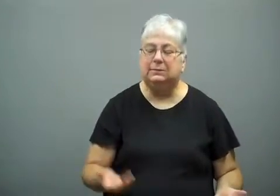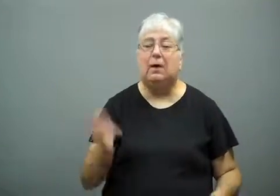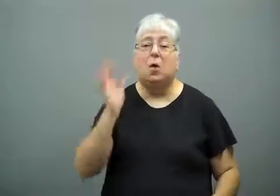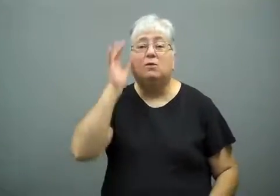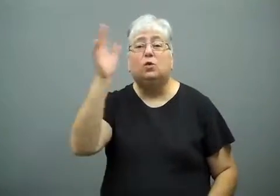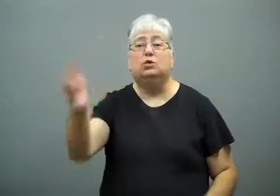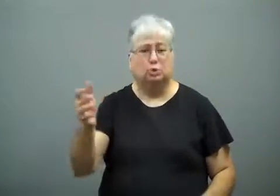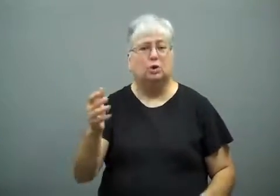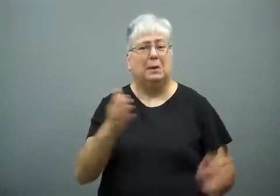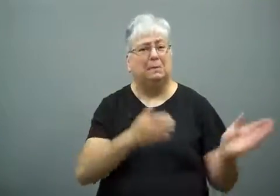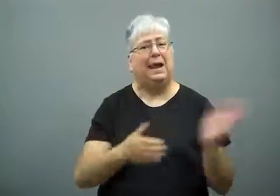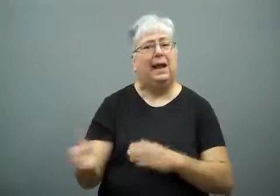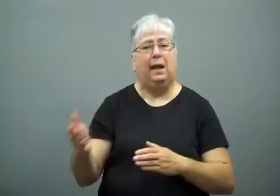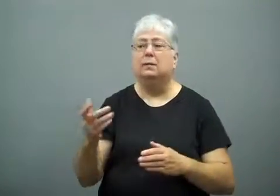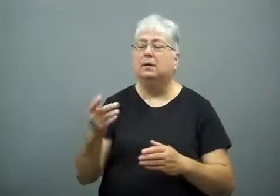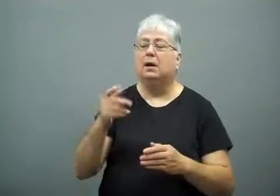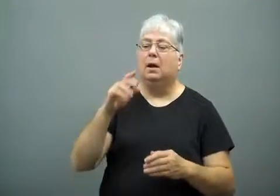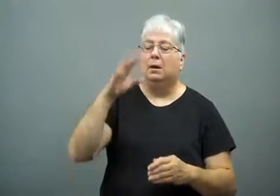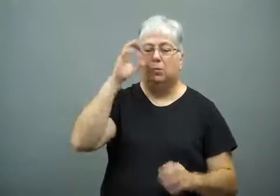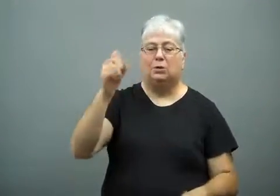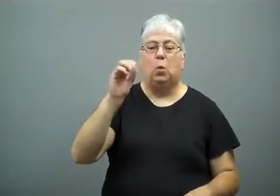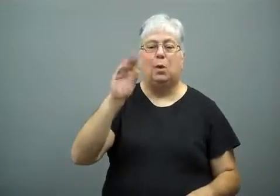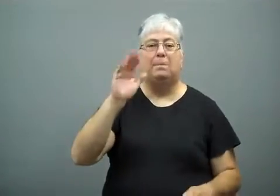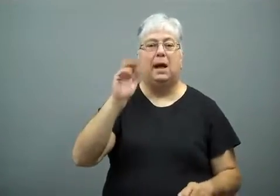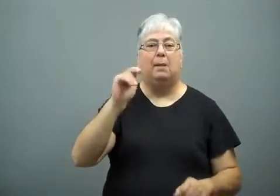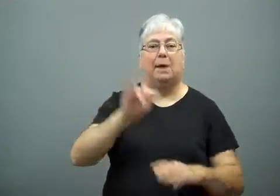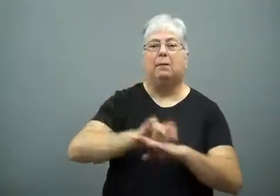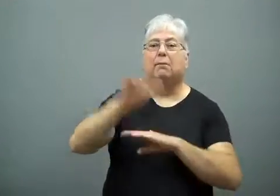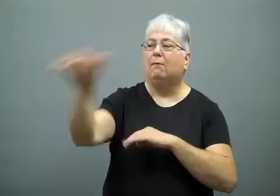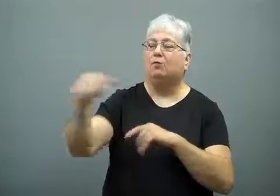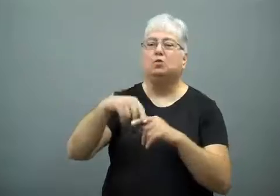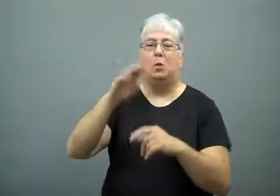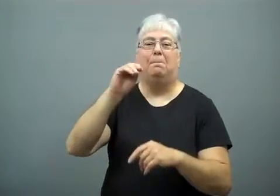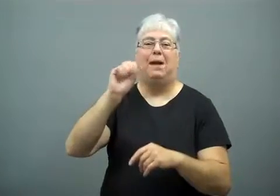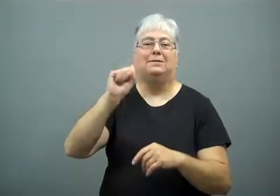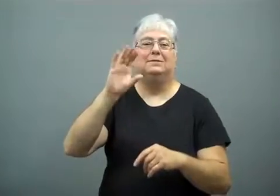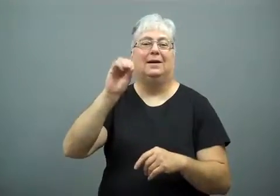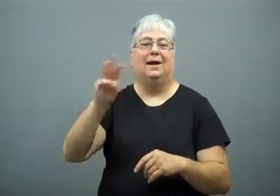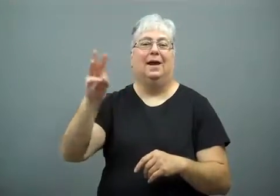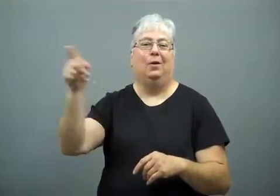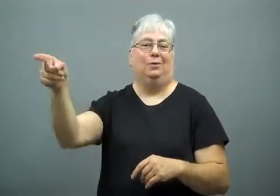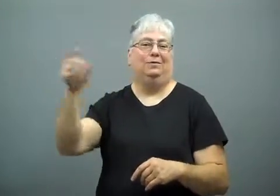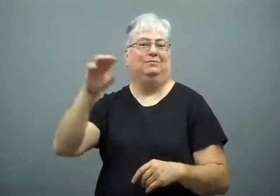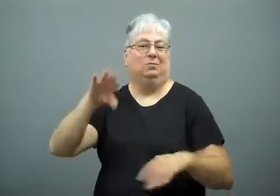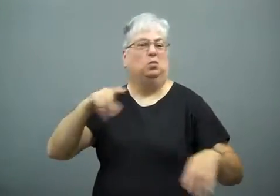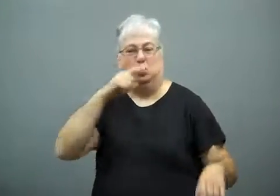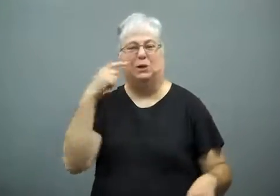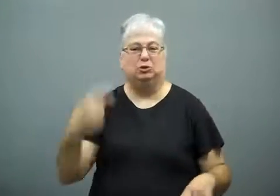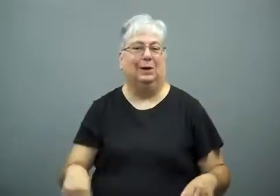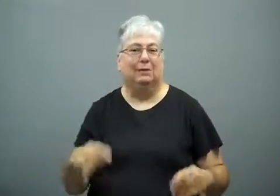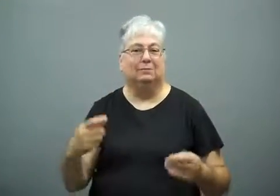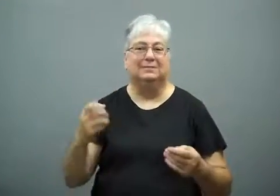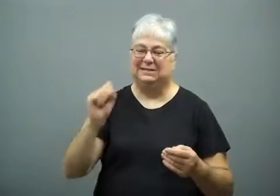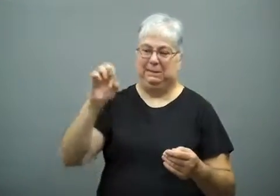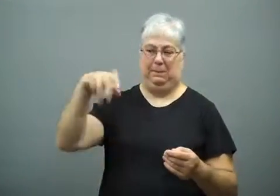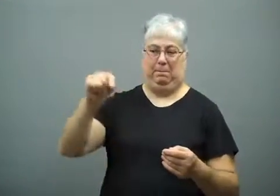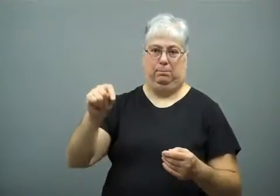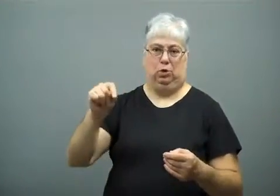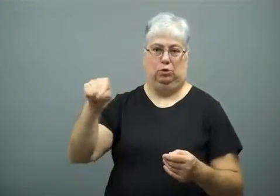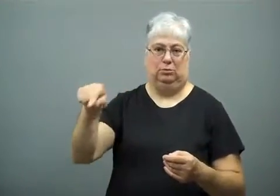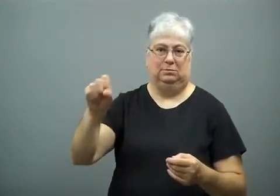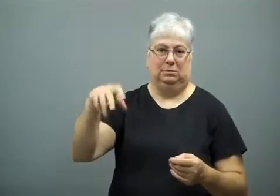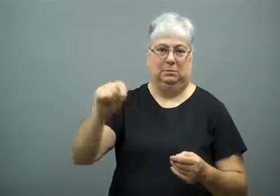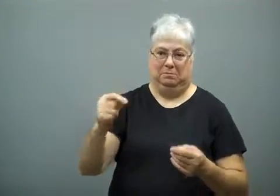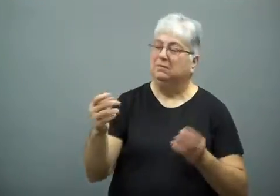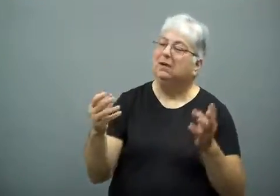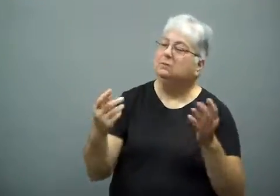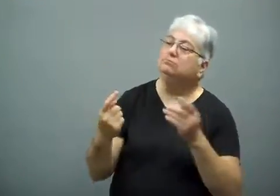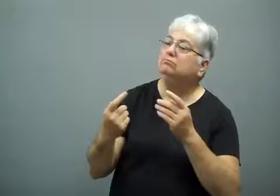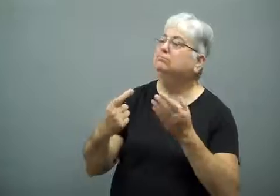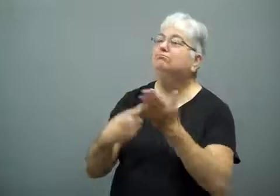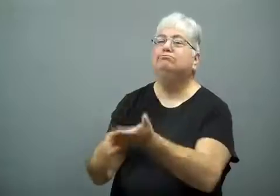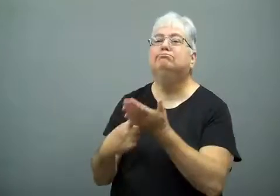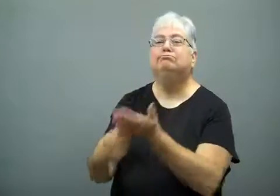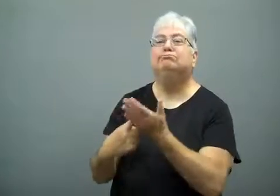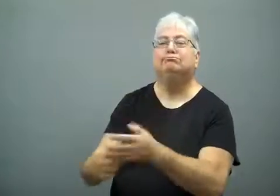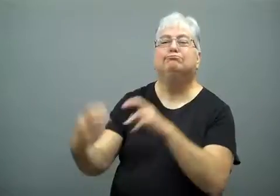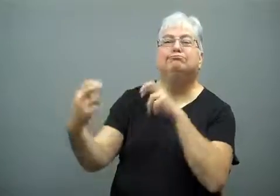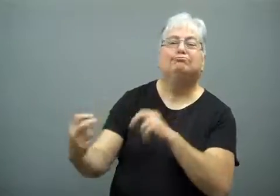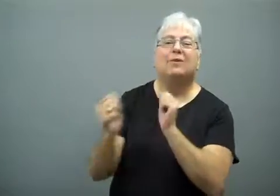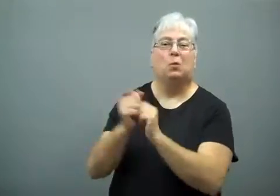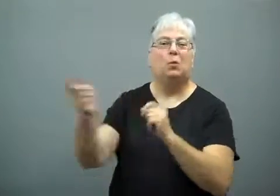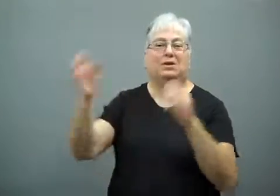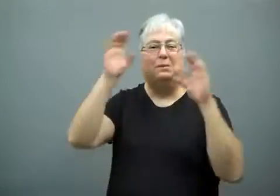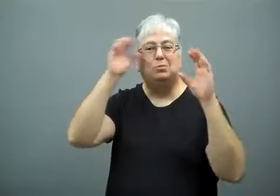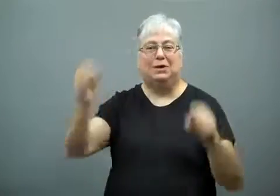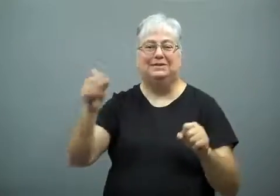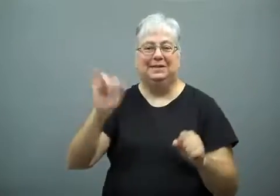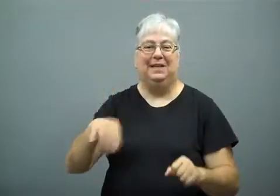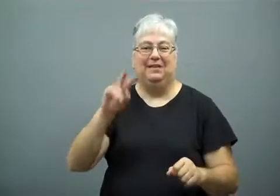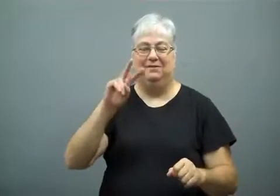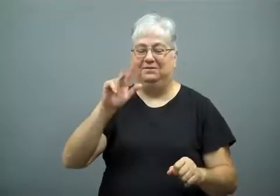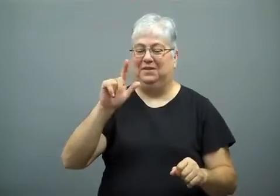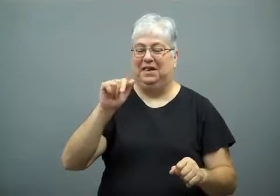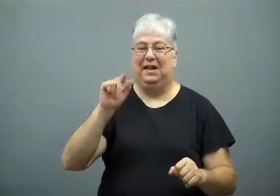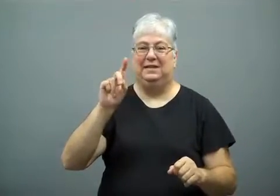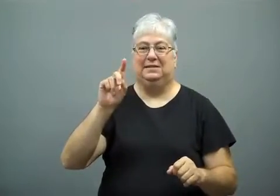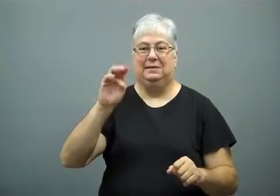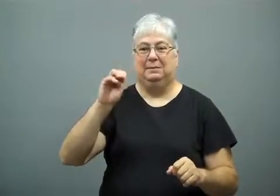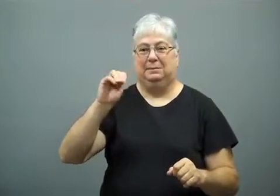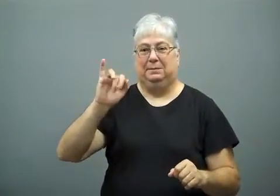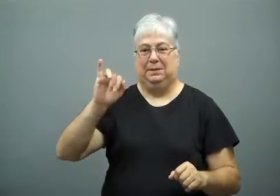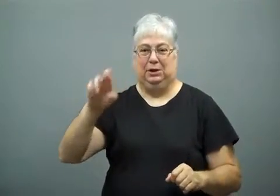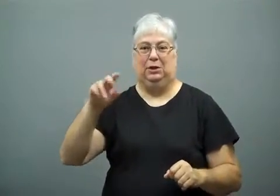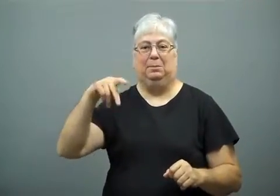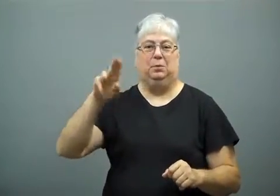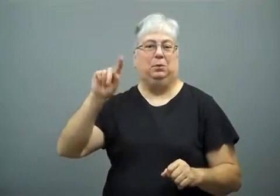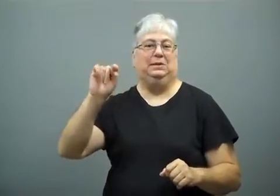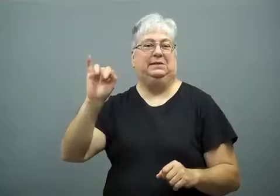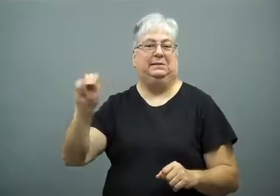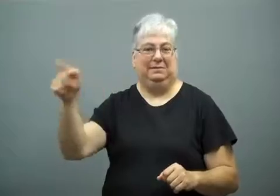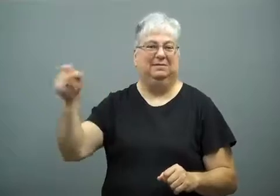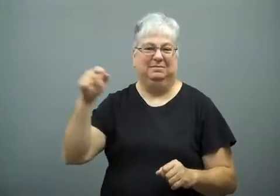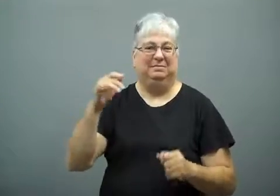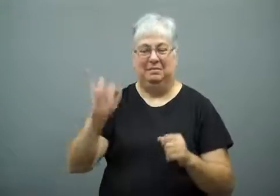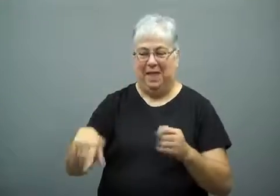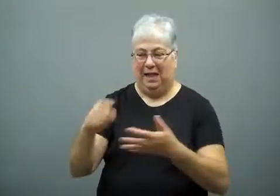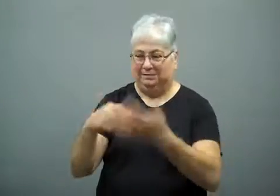President Obama had planned to fly to Moscow in September